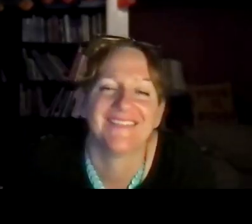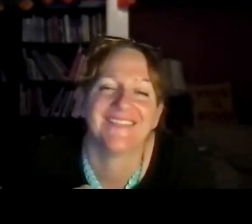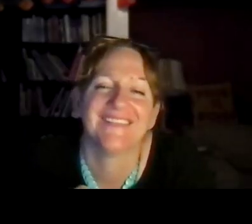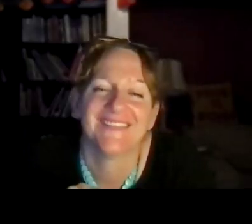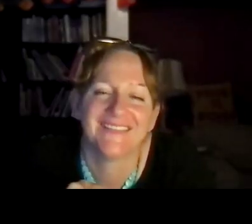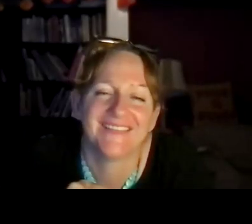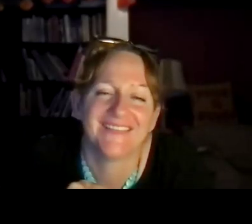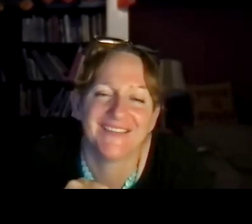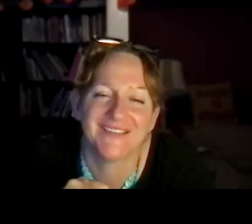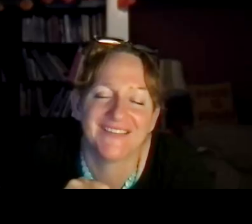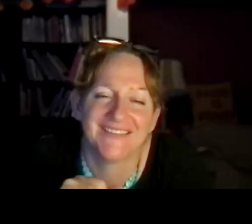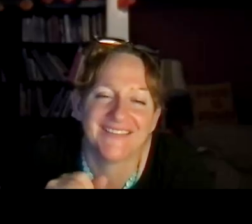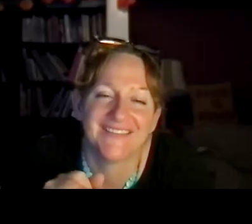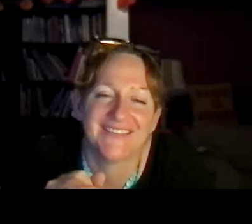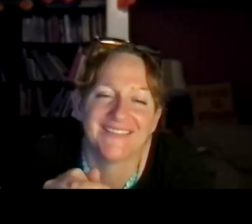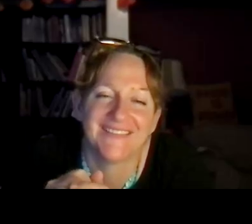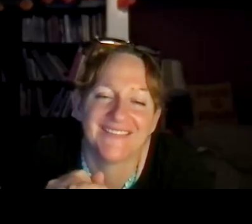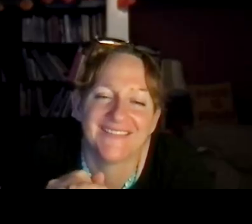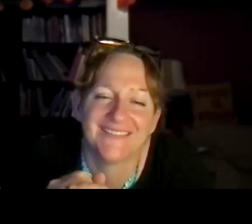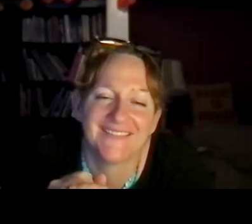iPhone: I'll play a song by iPhone: rather is